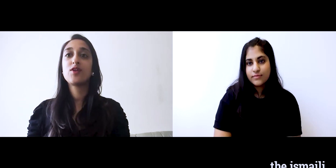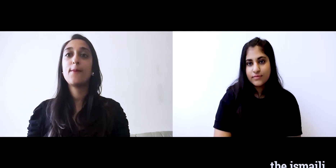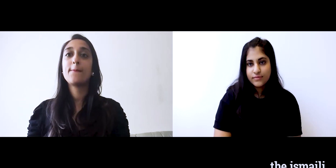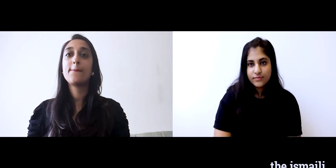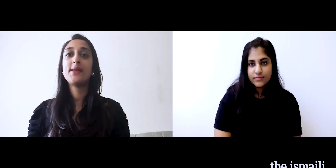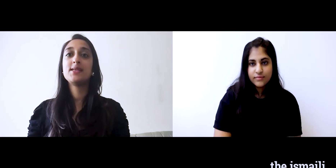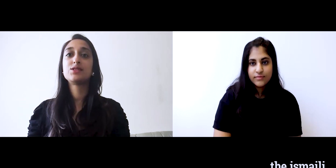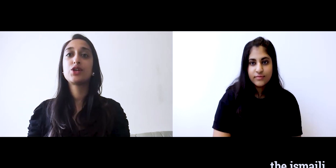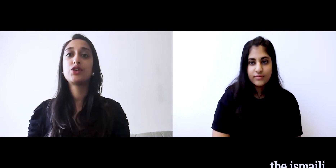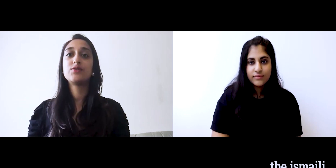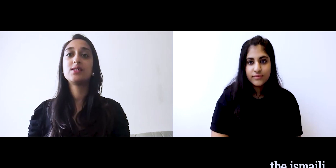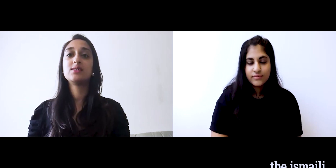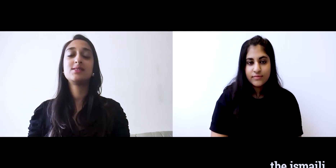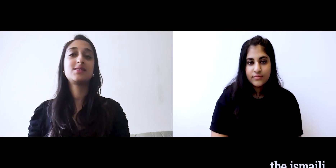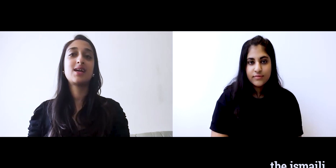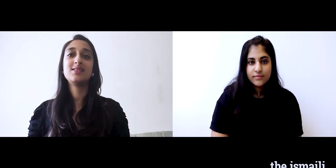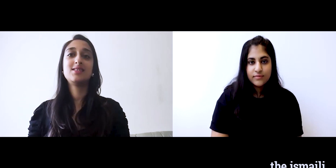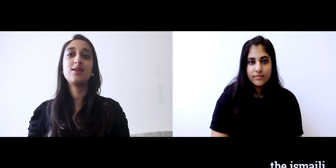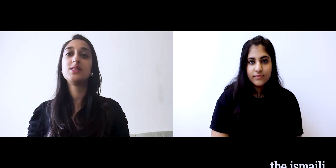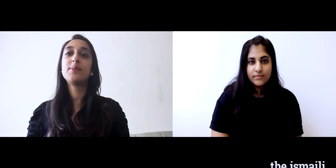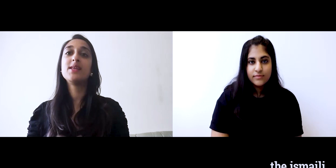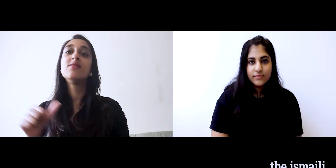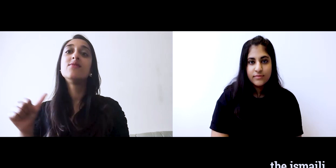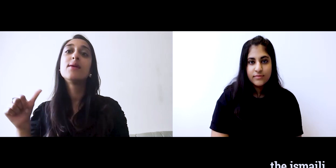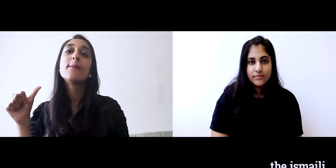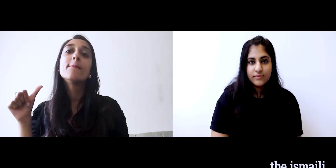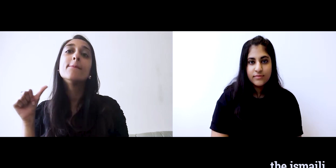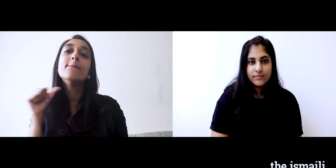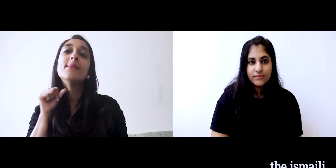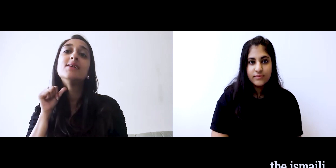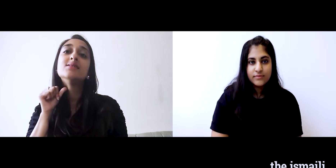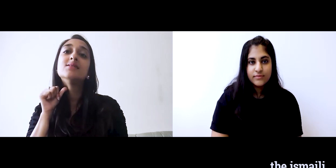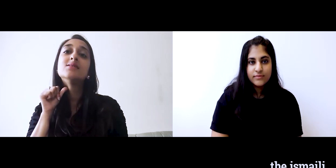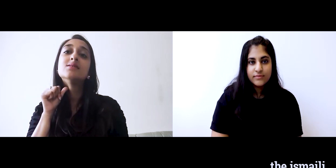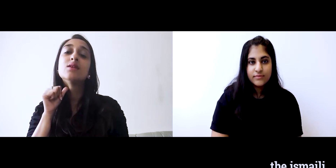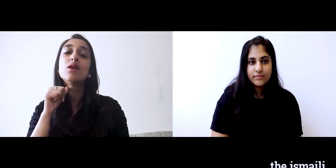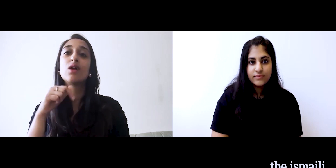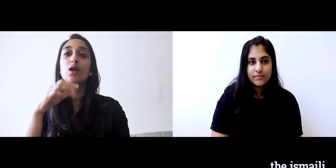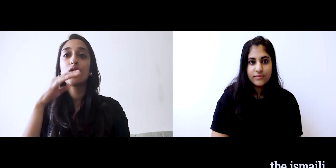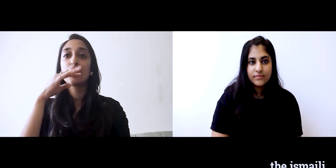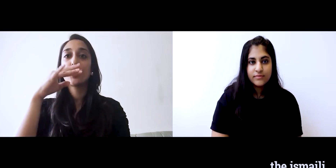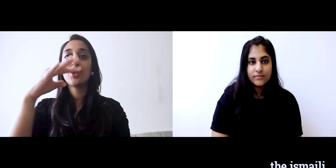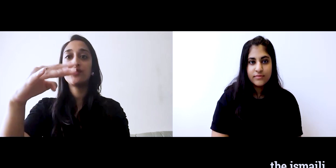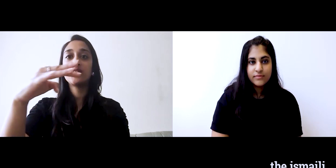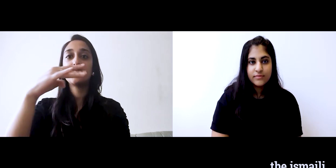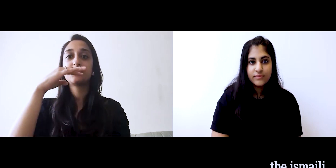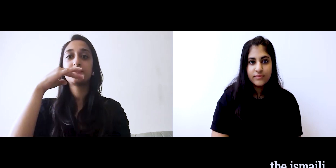Meat curry. Exactly same as beef Meat curry